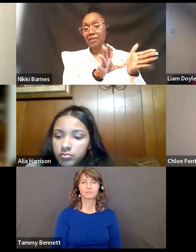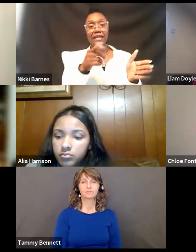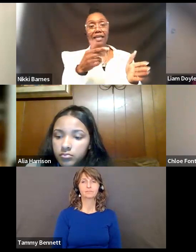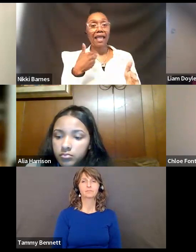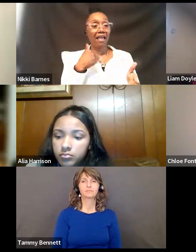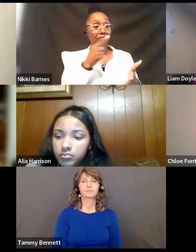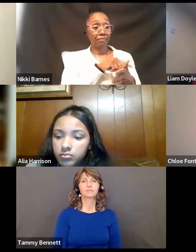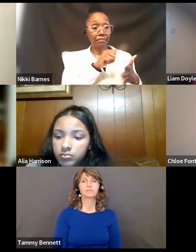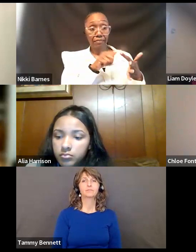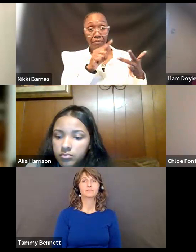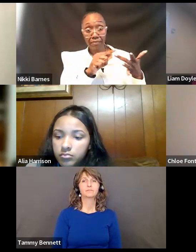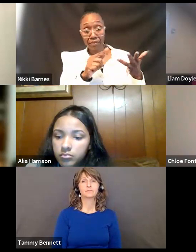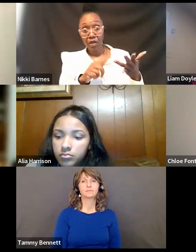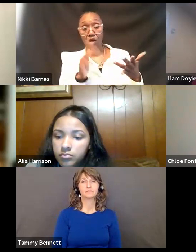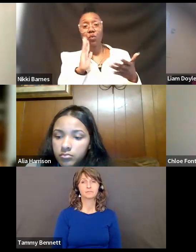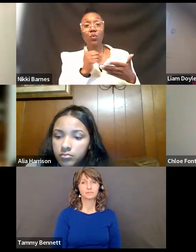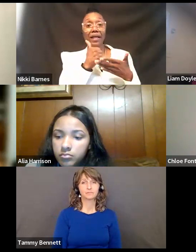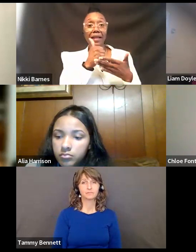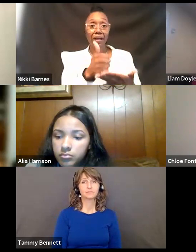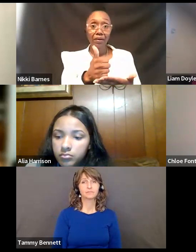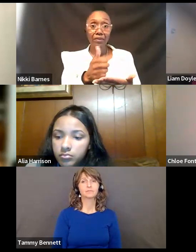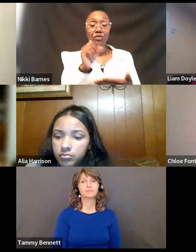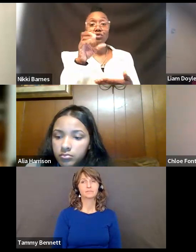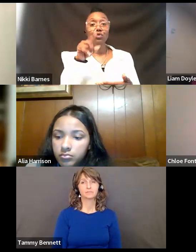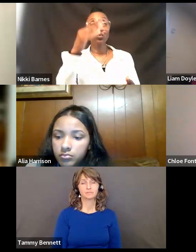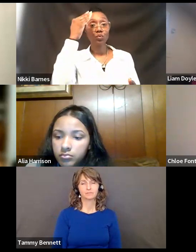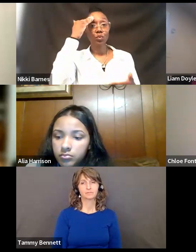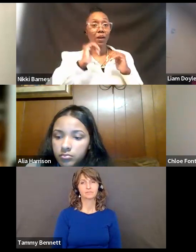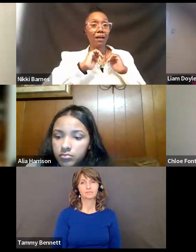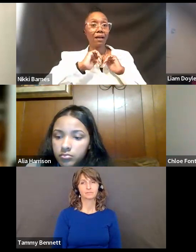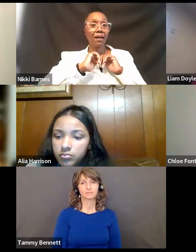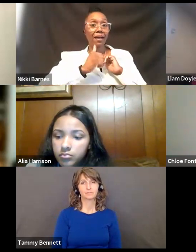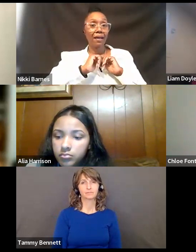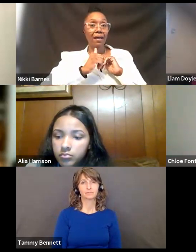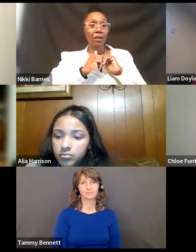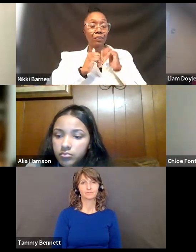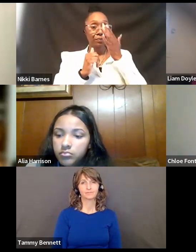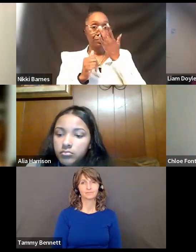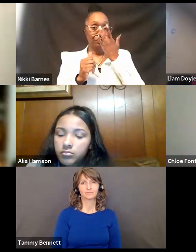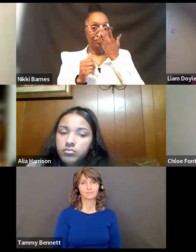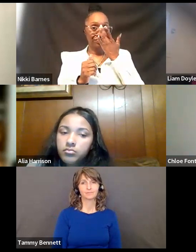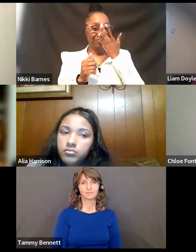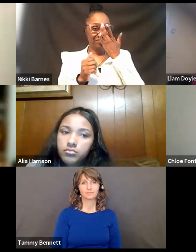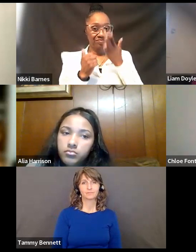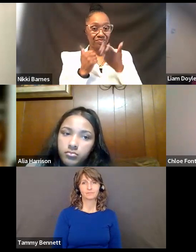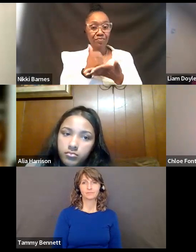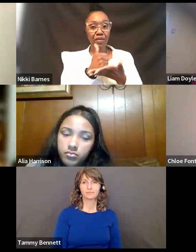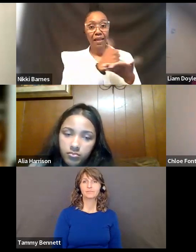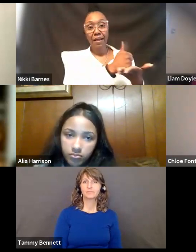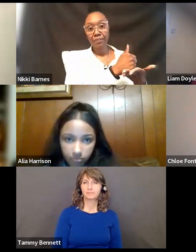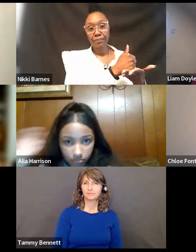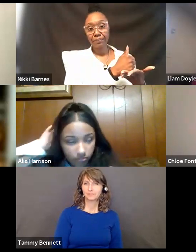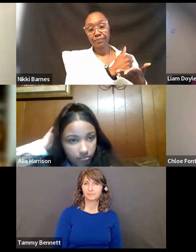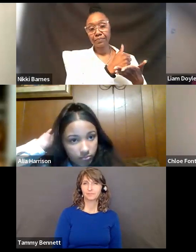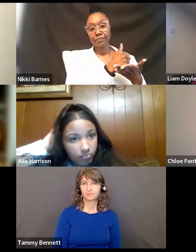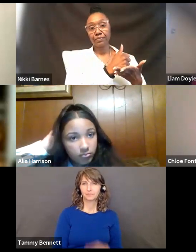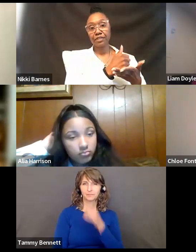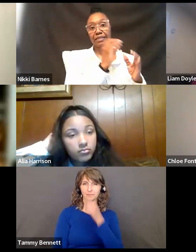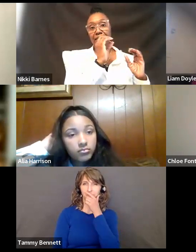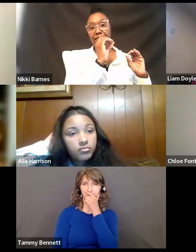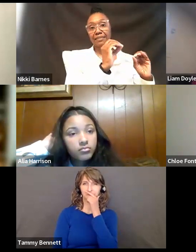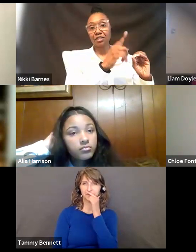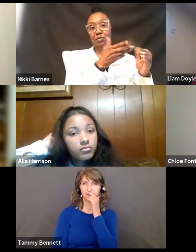We gotta, we gonna help you out so, so you know how to. How to you know See you in a way that he's gonna know.